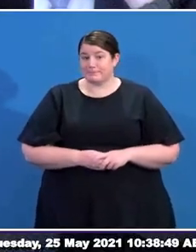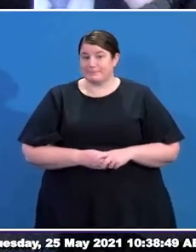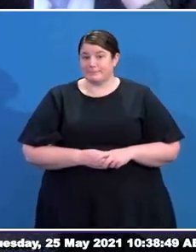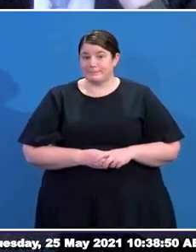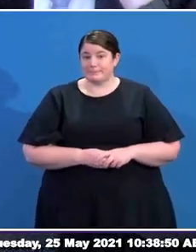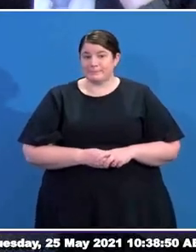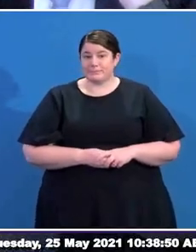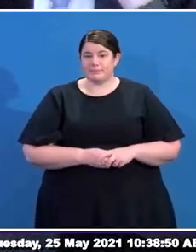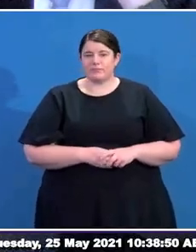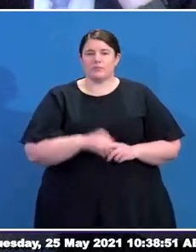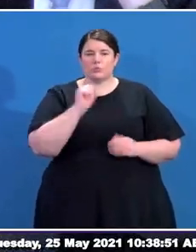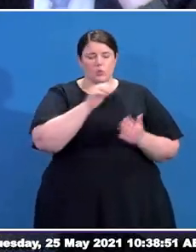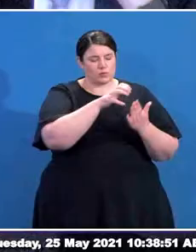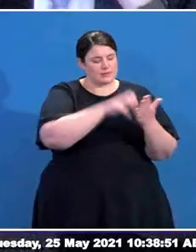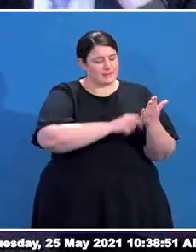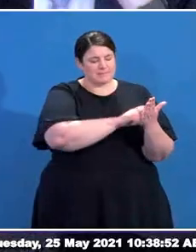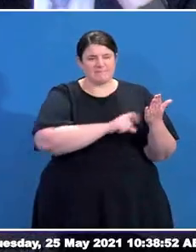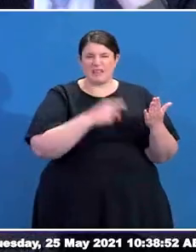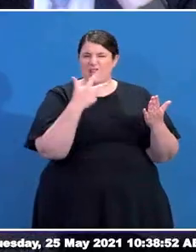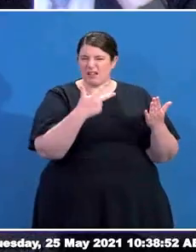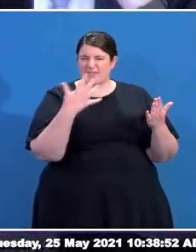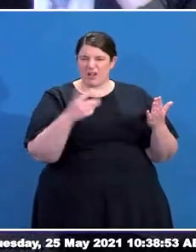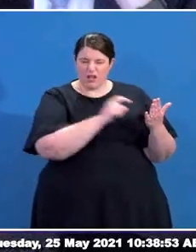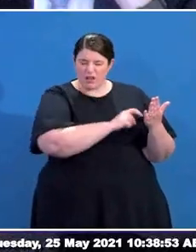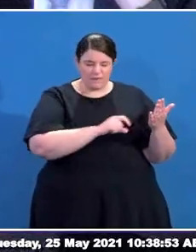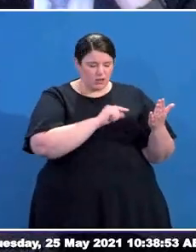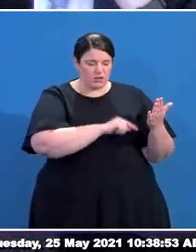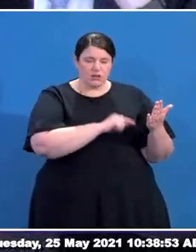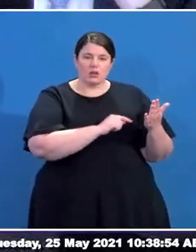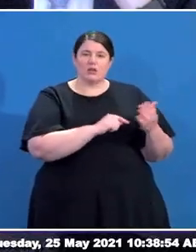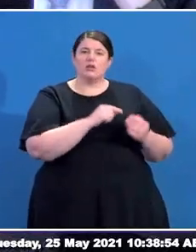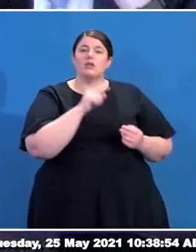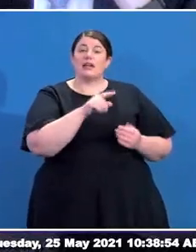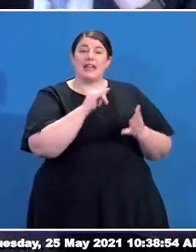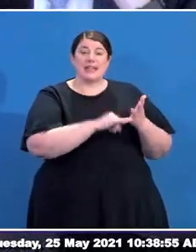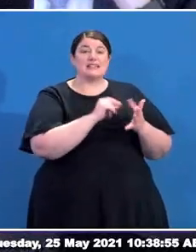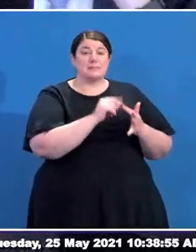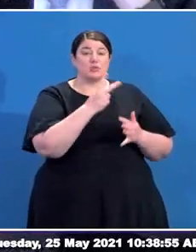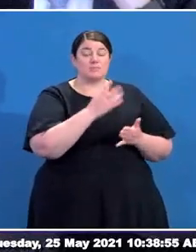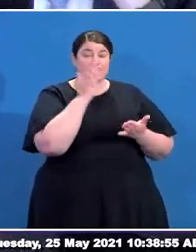Paragraph 85 you say you then became aware that SP2 was charged with assault of Melissa,